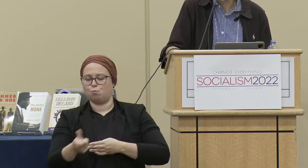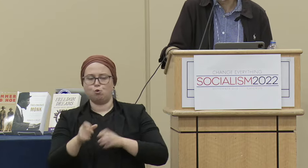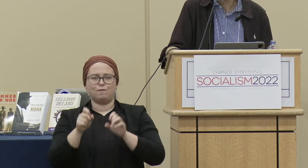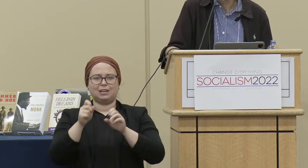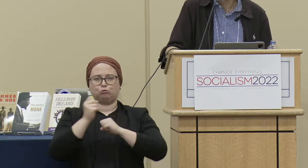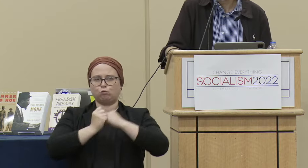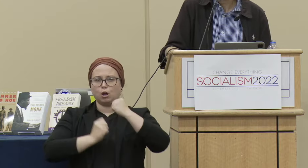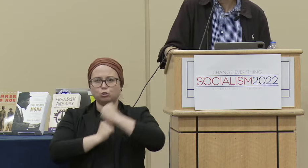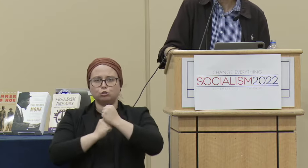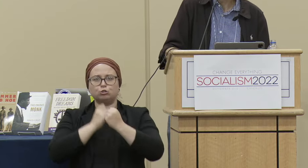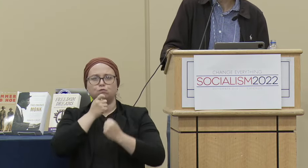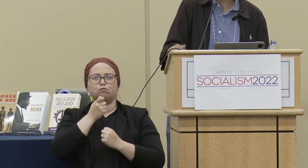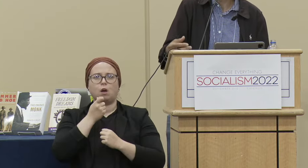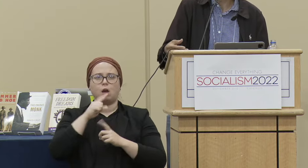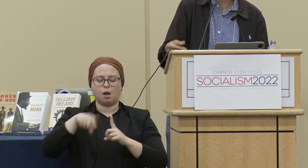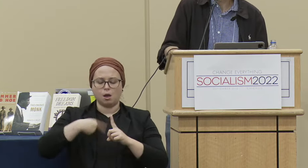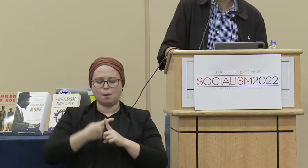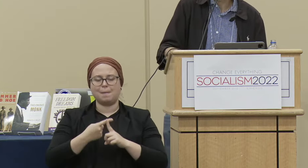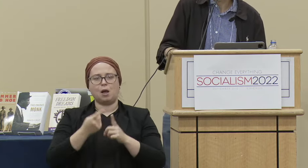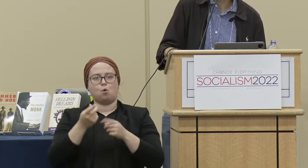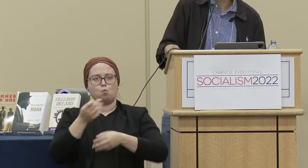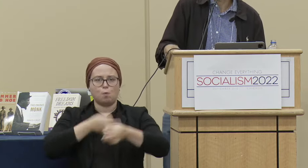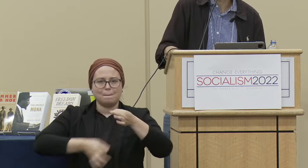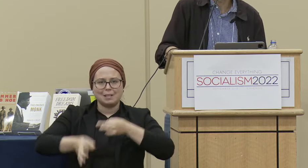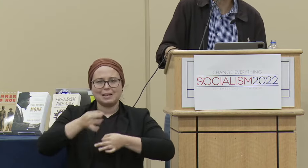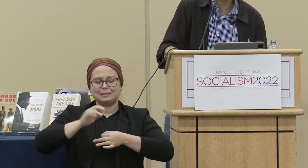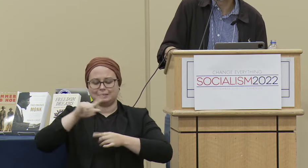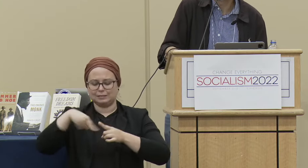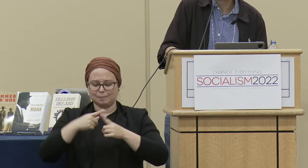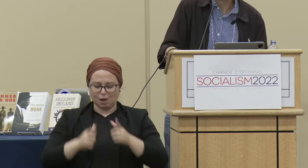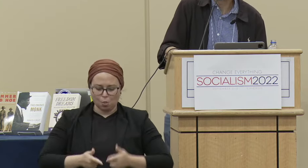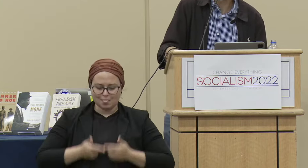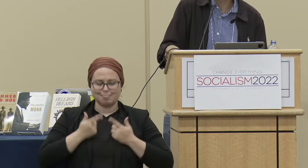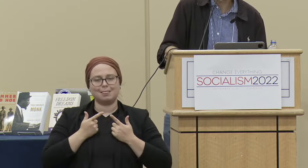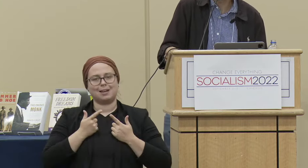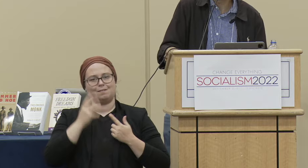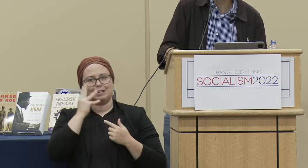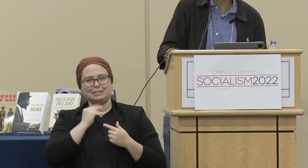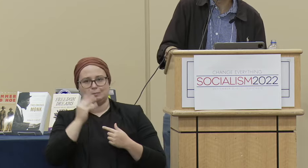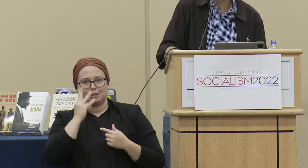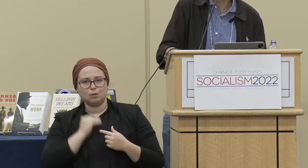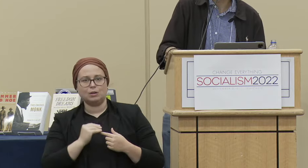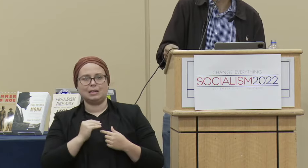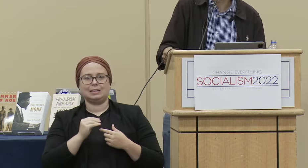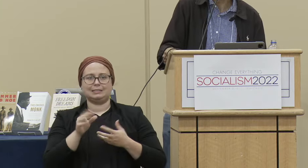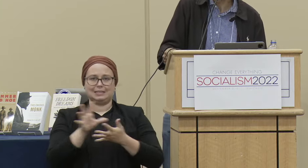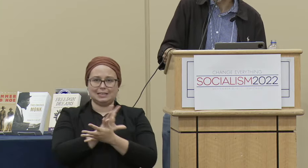is not simply about removing these structures, and not even just replacing something. It's about lived experience and the